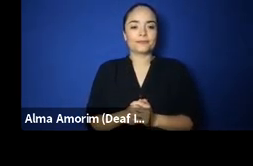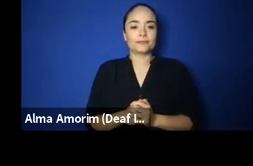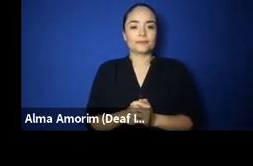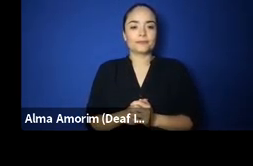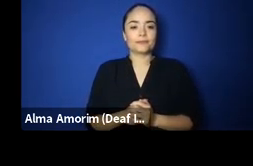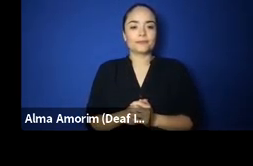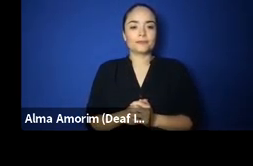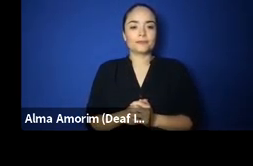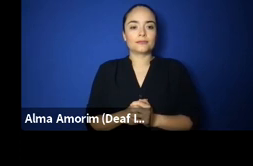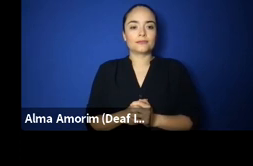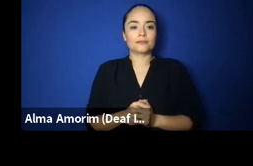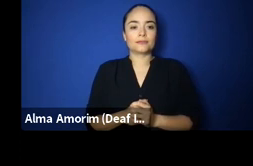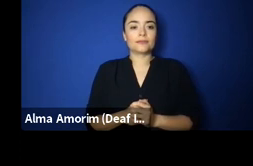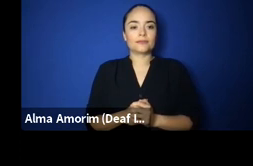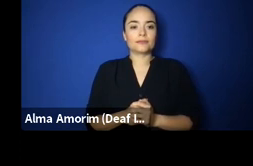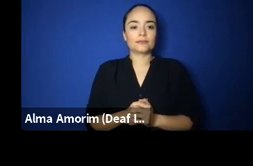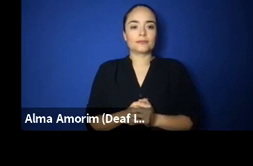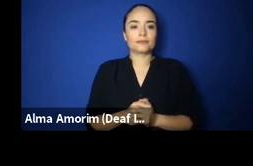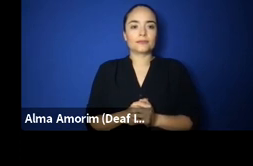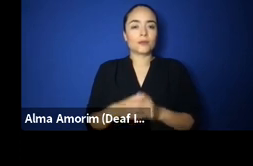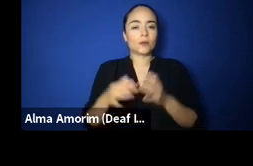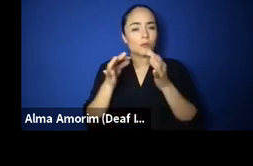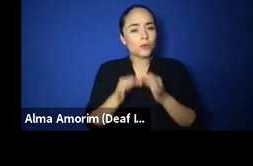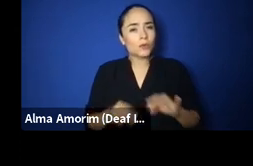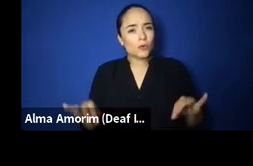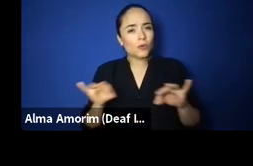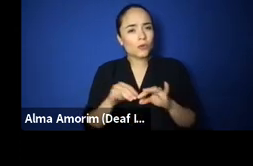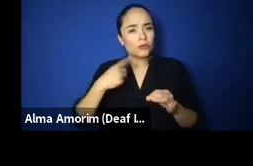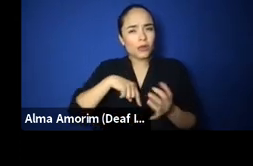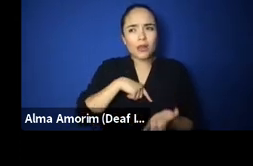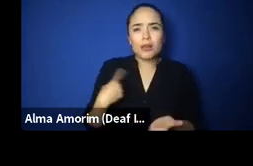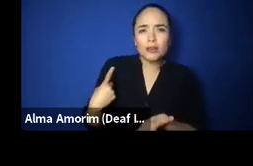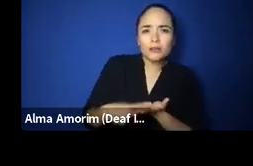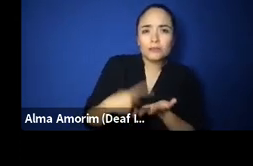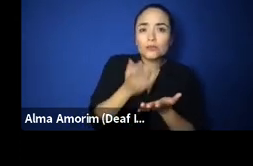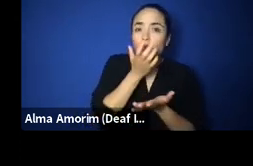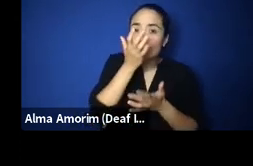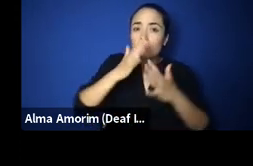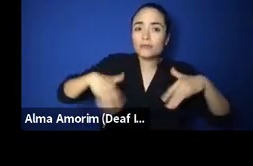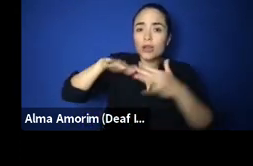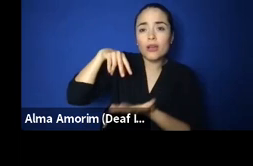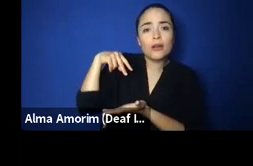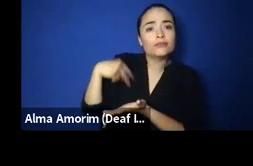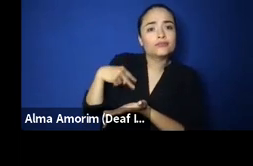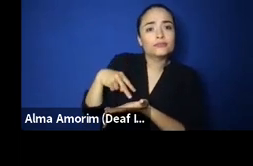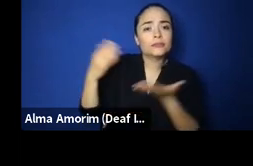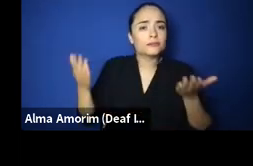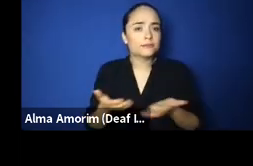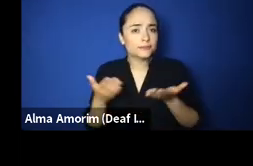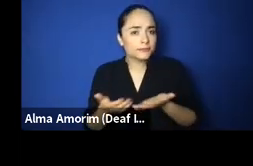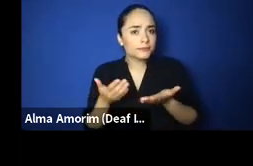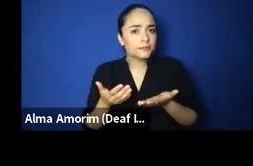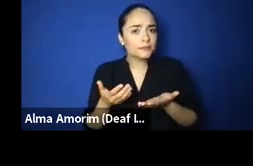about grass dance at Indigenous Voices is that we want to understand that in Canada there's